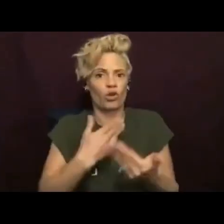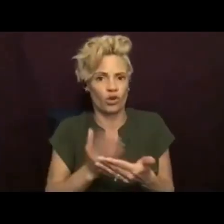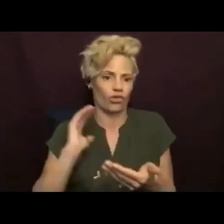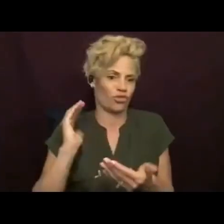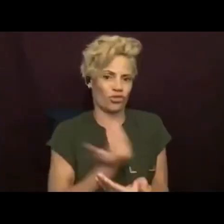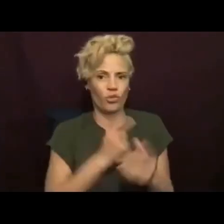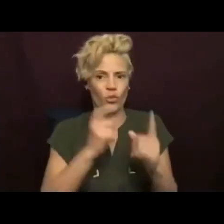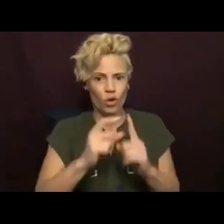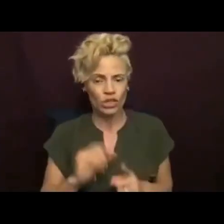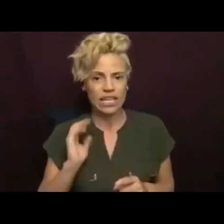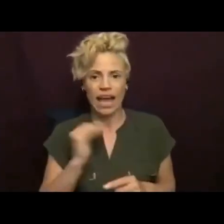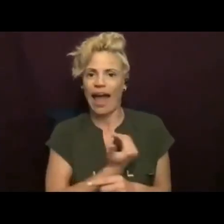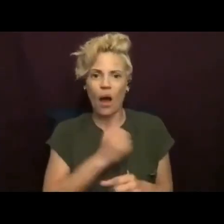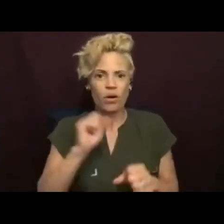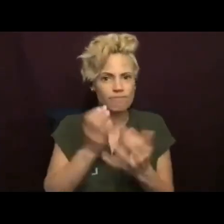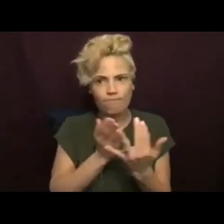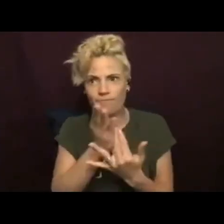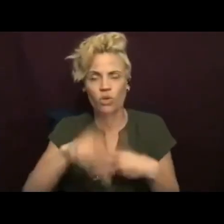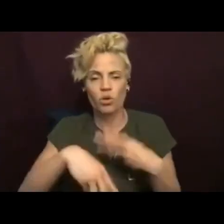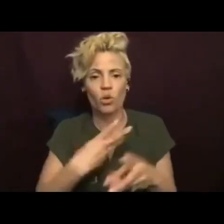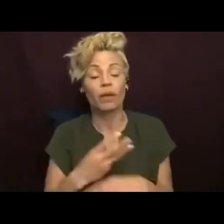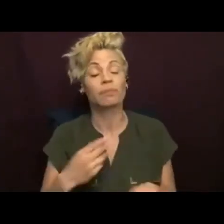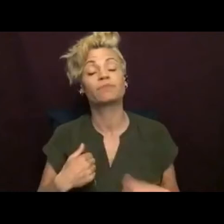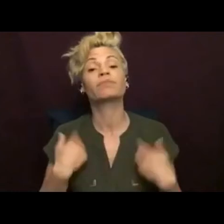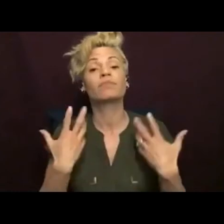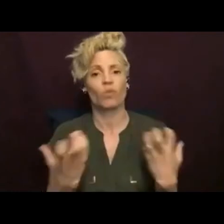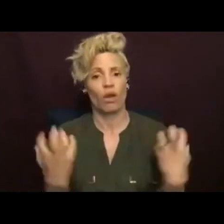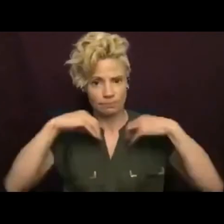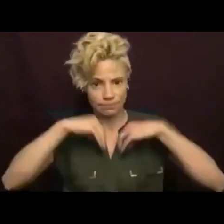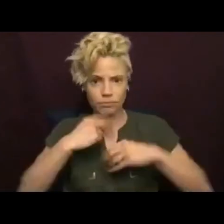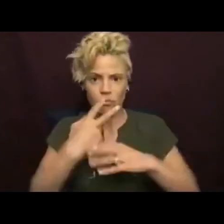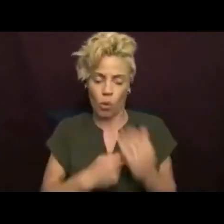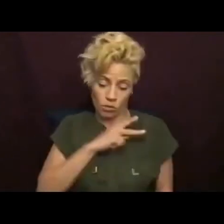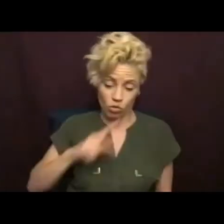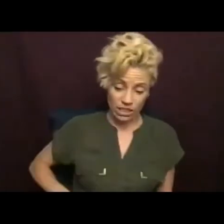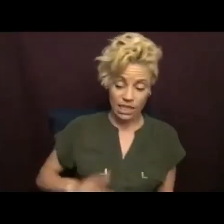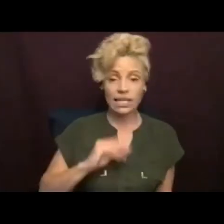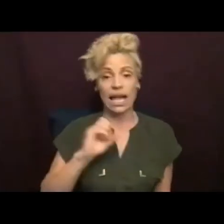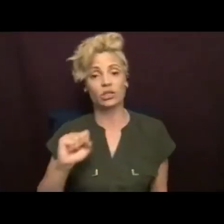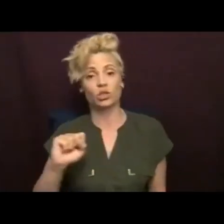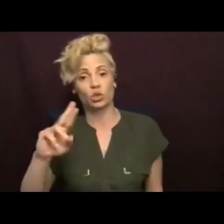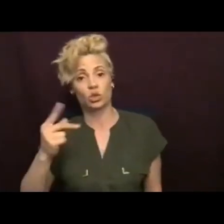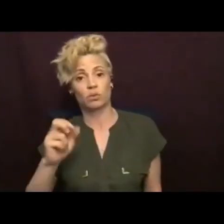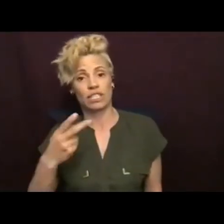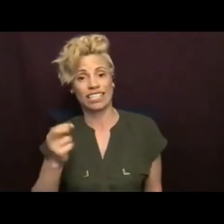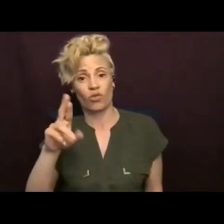To hold my childhood dreams of being a princess and a superhero close and help me understand